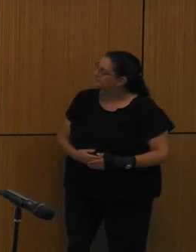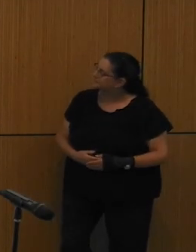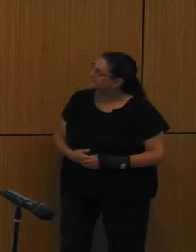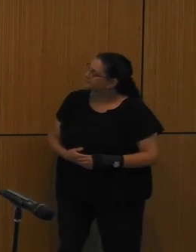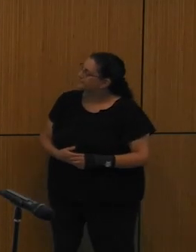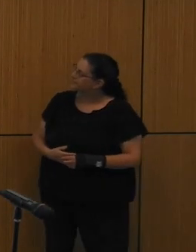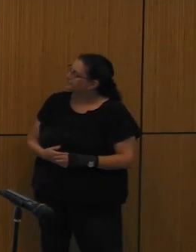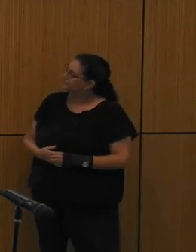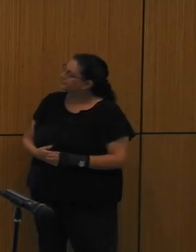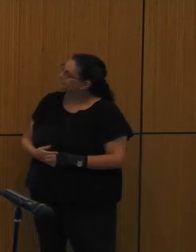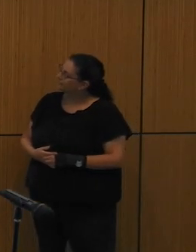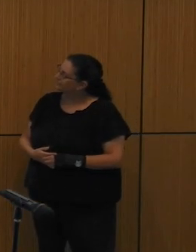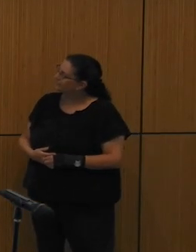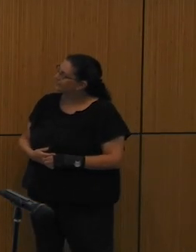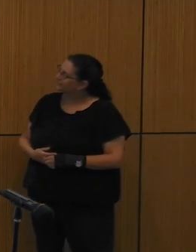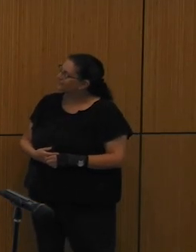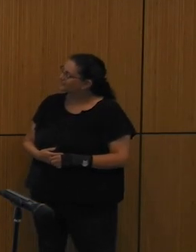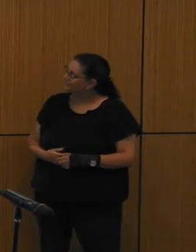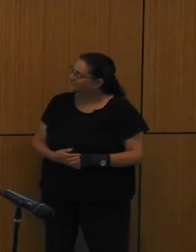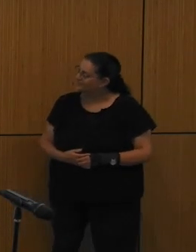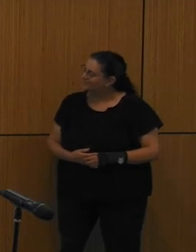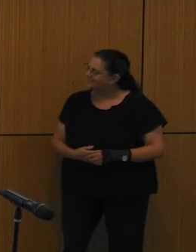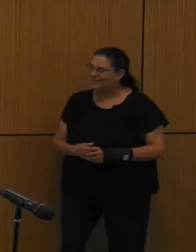what all of these names are sort of getting at